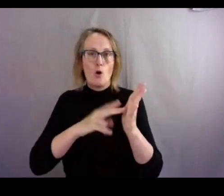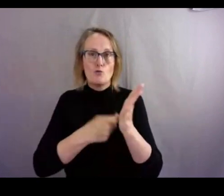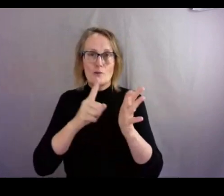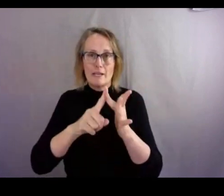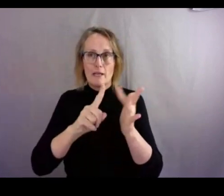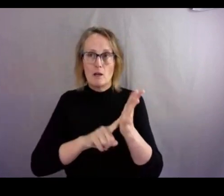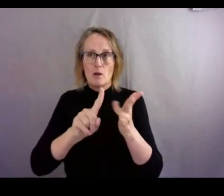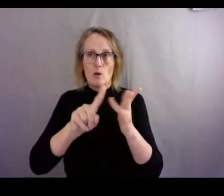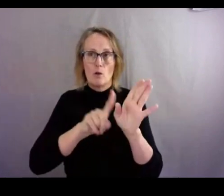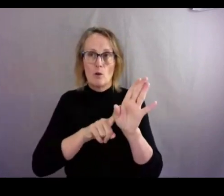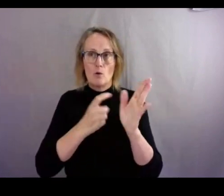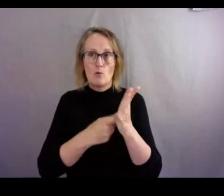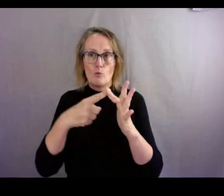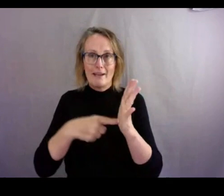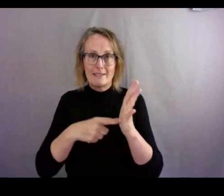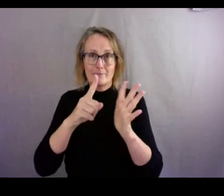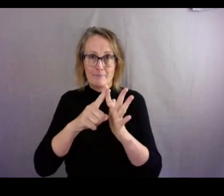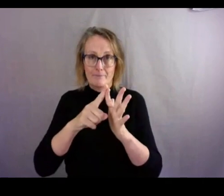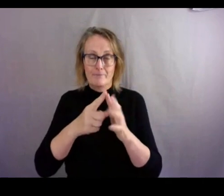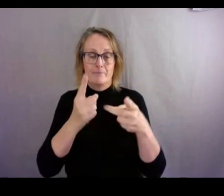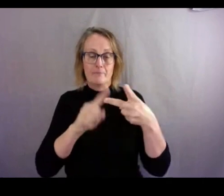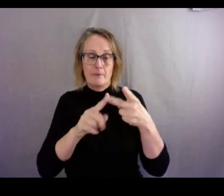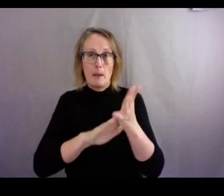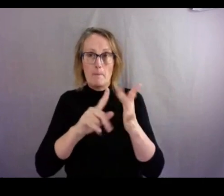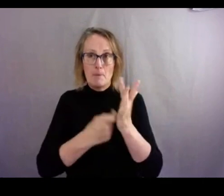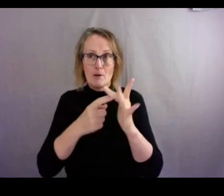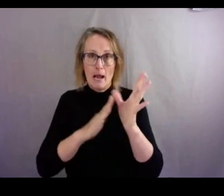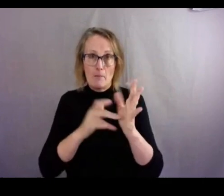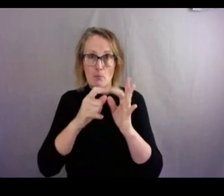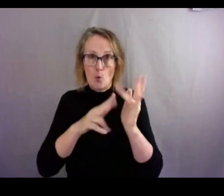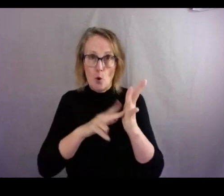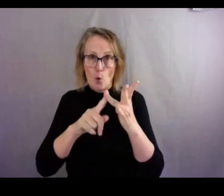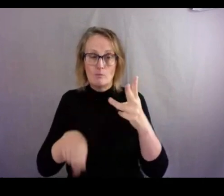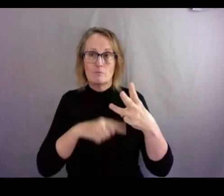Vaiana Giraud, Miriama Bono, and Nicholas Thomas. Between them, they have expertise